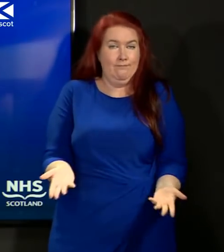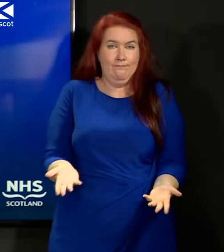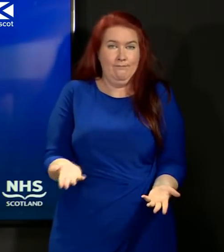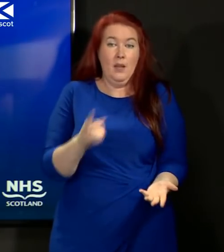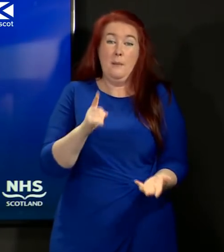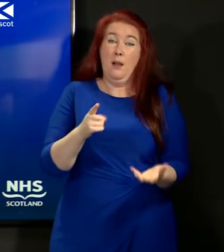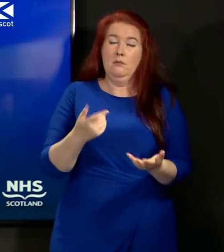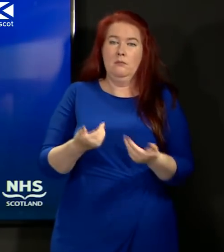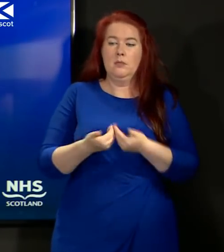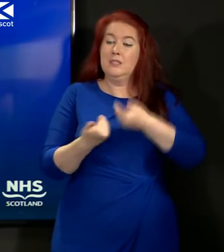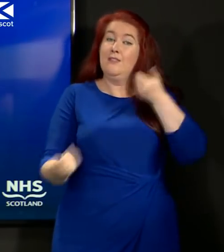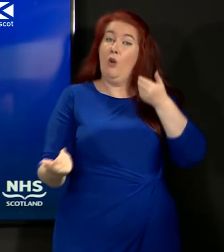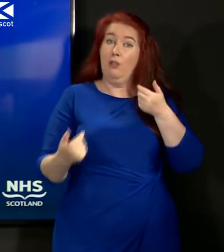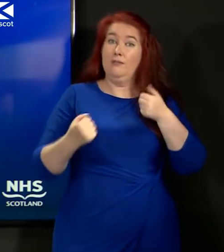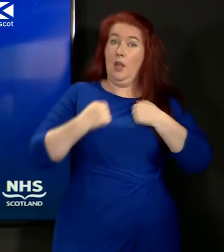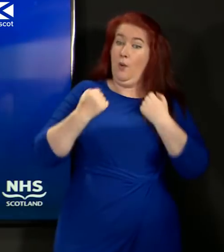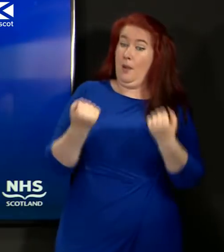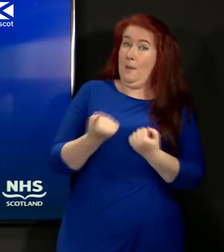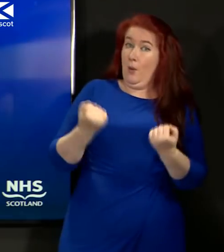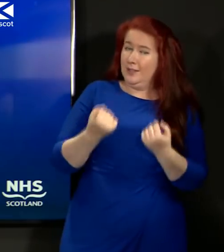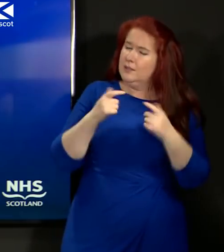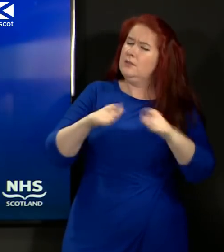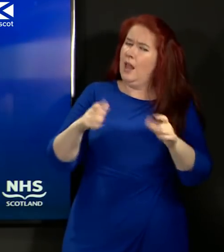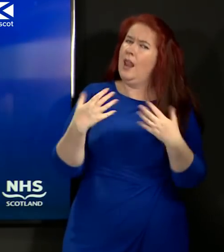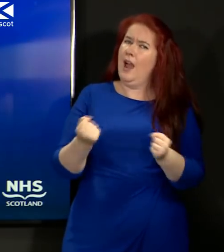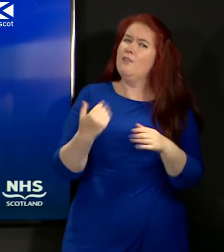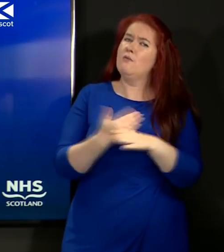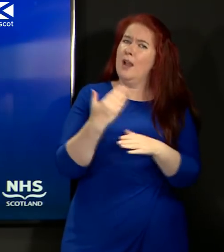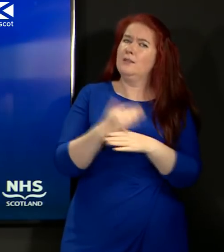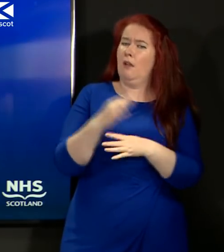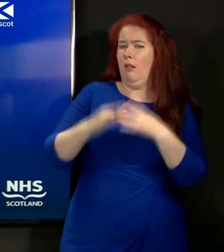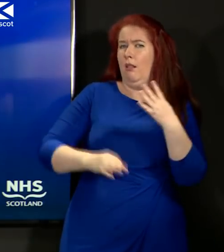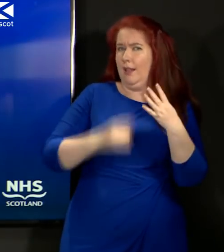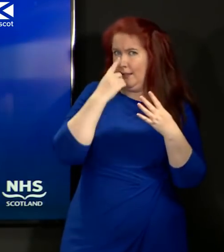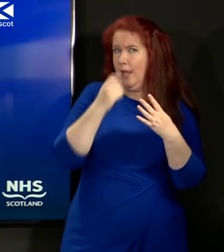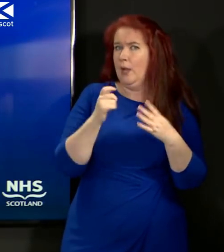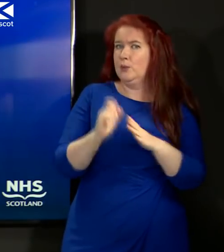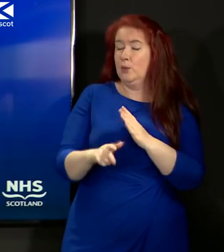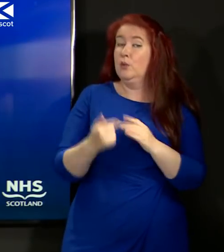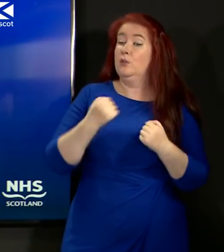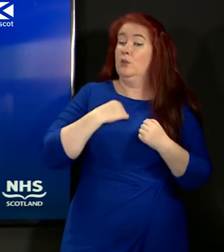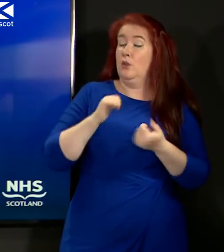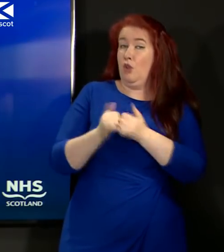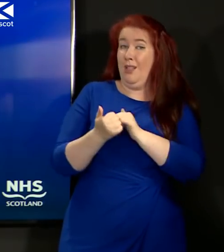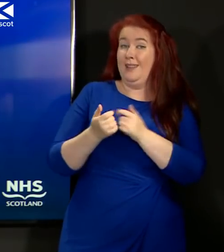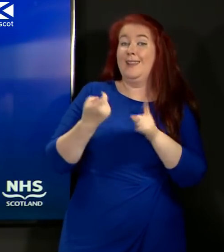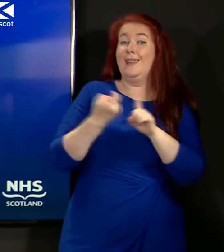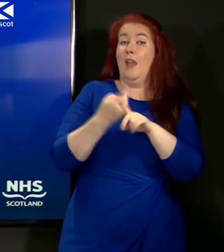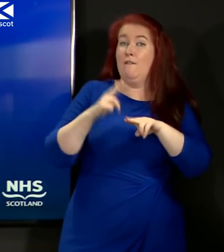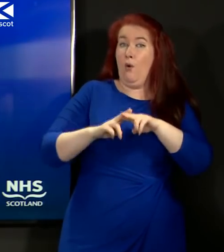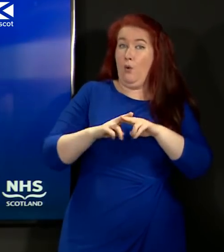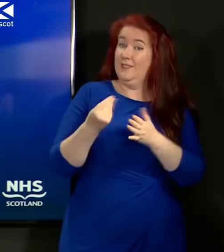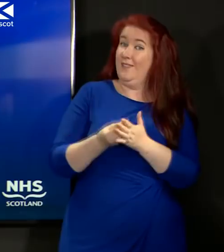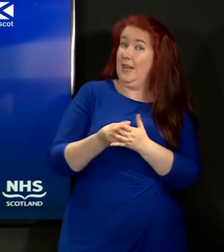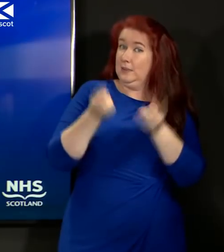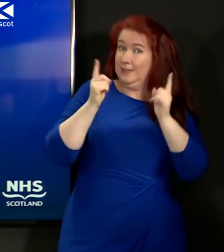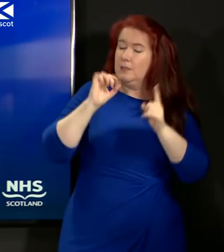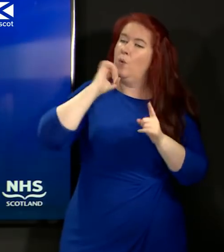there are very practical things that can be done. And my colleague Kate Forbes will be setting some of those issues out in the debate in parliament this afternoon.